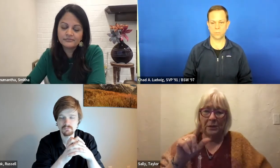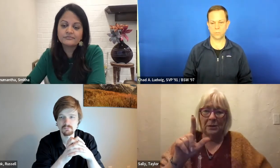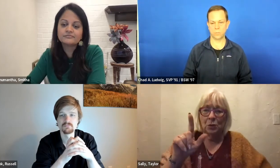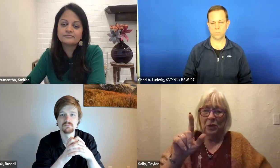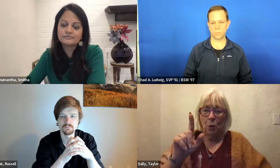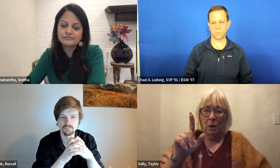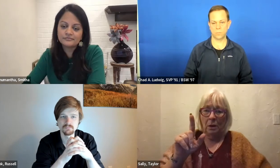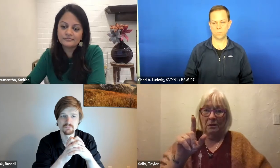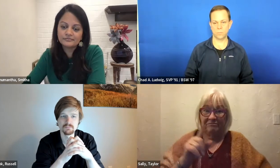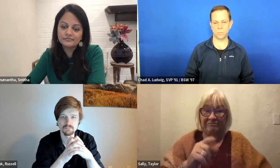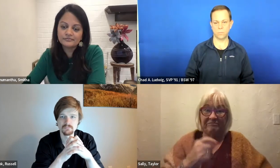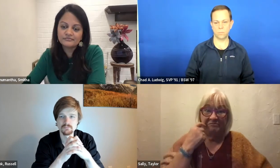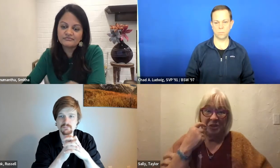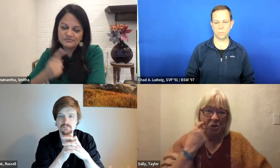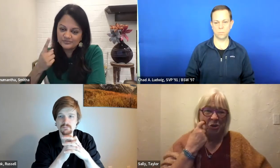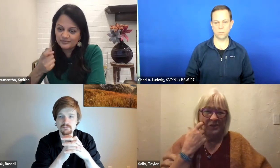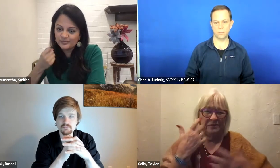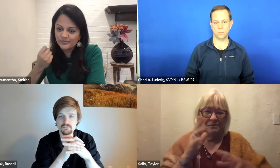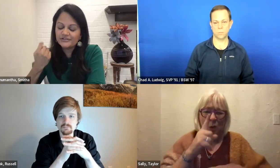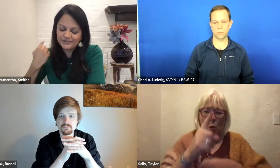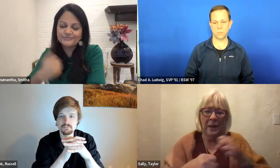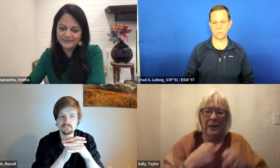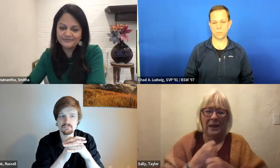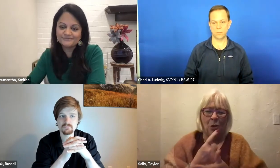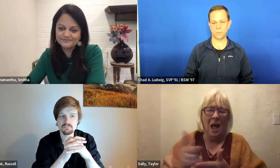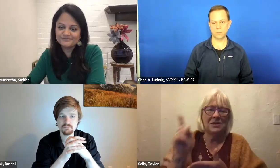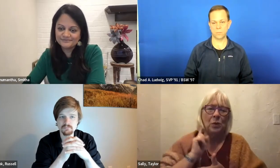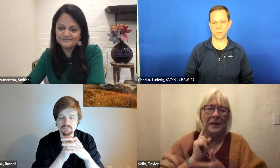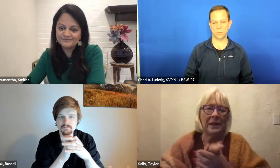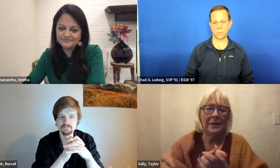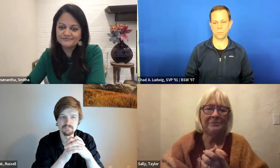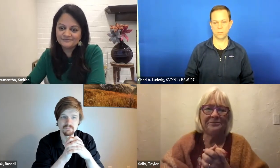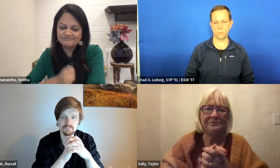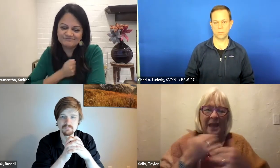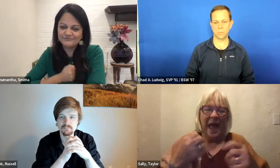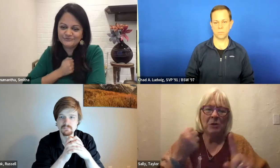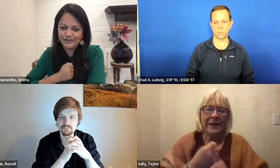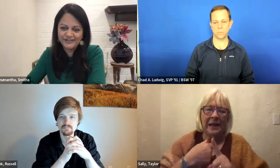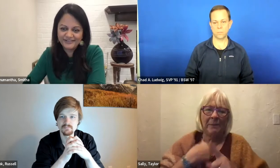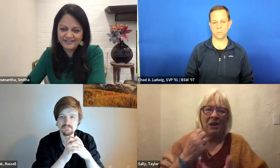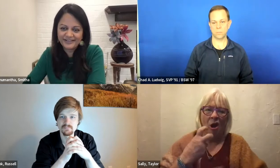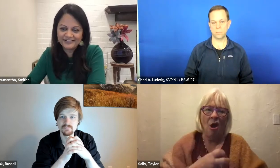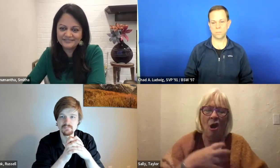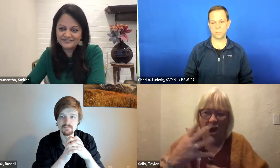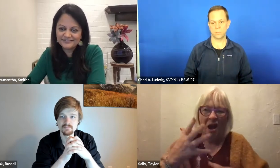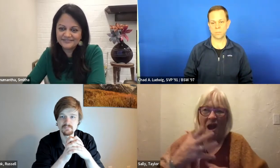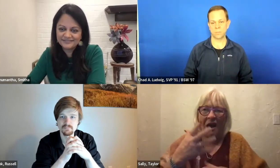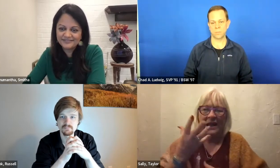January of 2021, so we just had last week our one-year anniversary of his death,